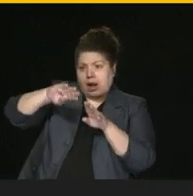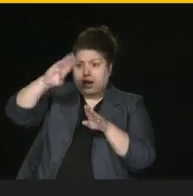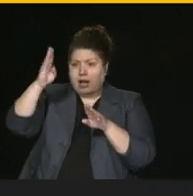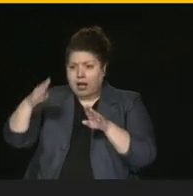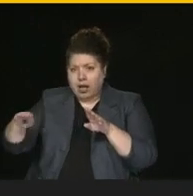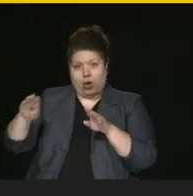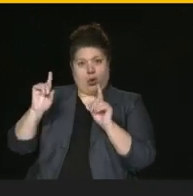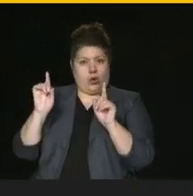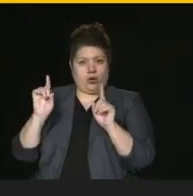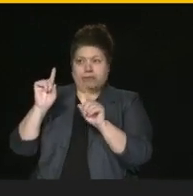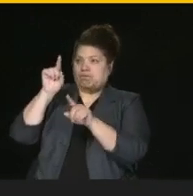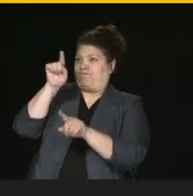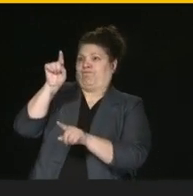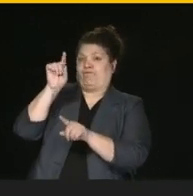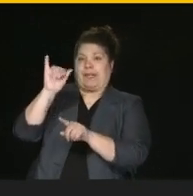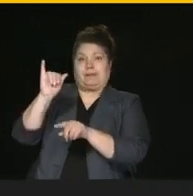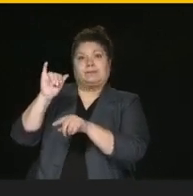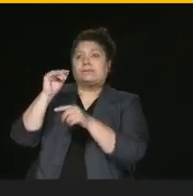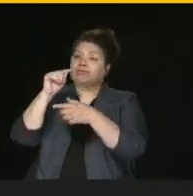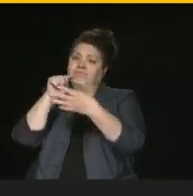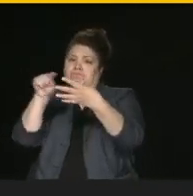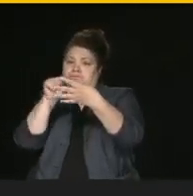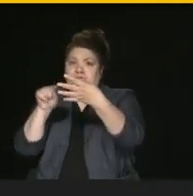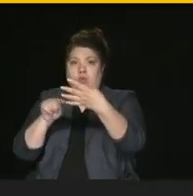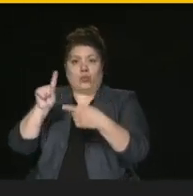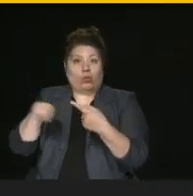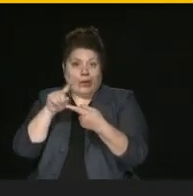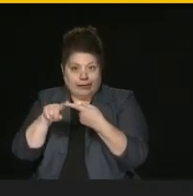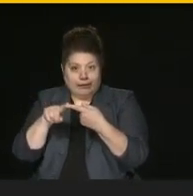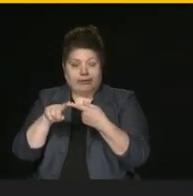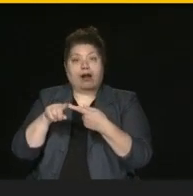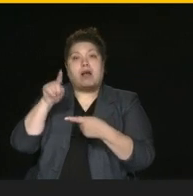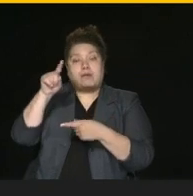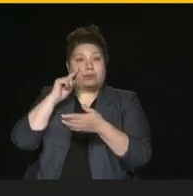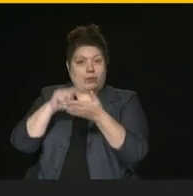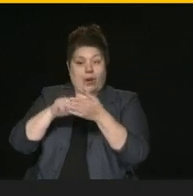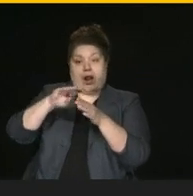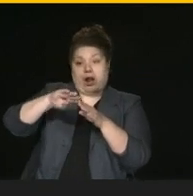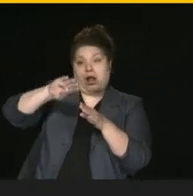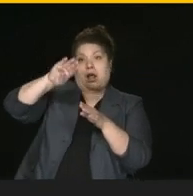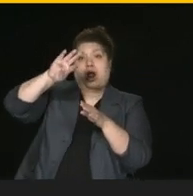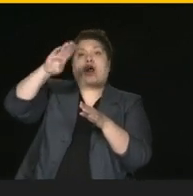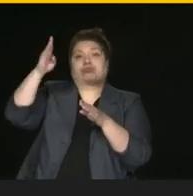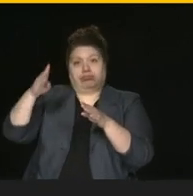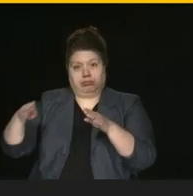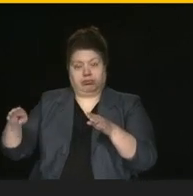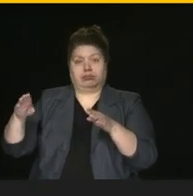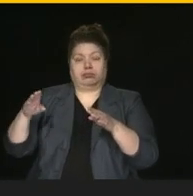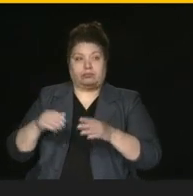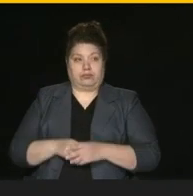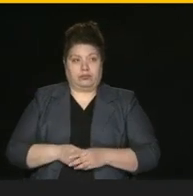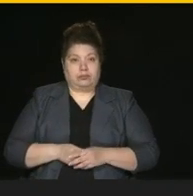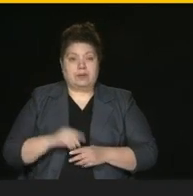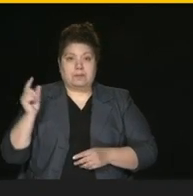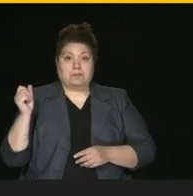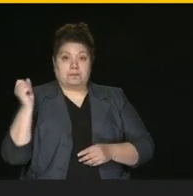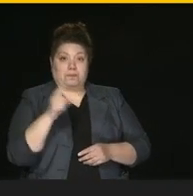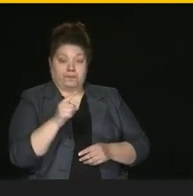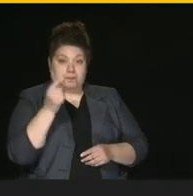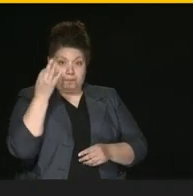AND SEE WHAT THAT SLOPE MIGHT LOOK LIKE OVER TIME.